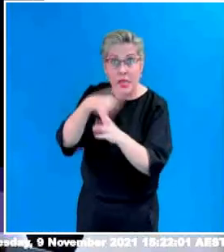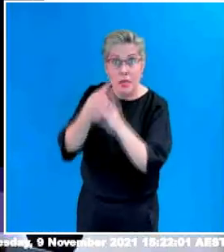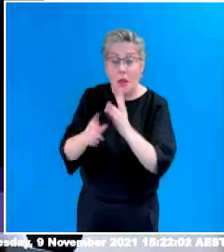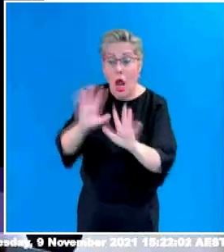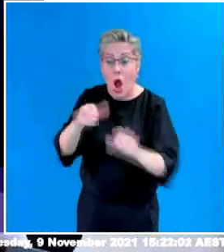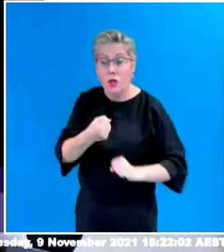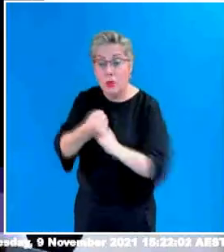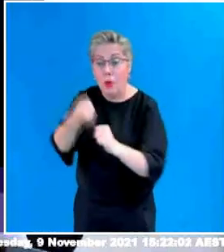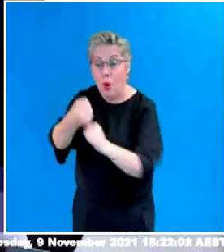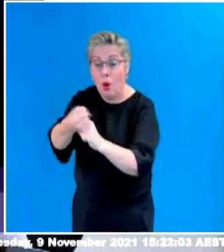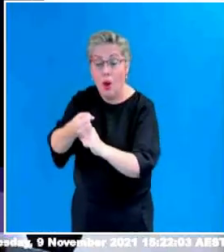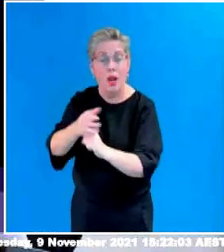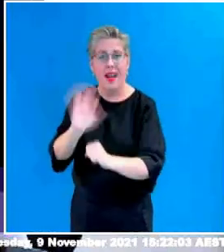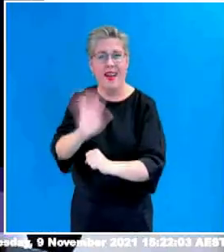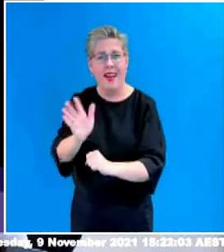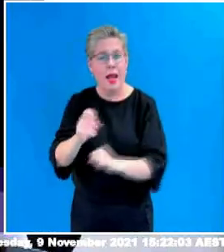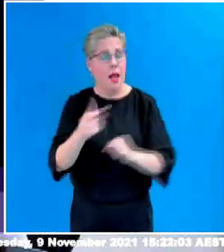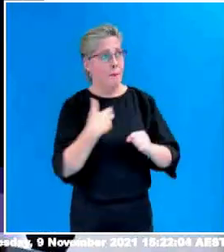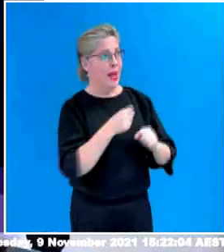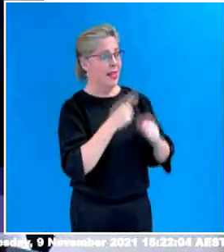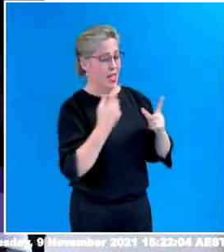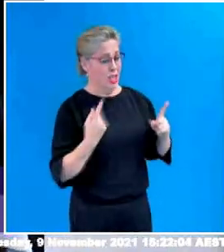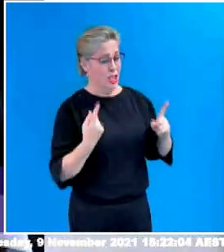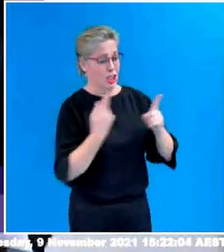Ms Kayess will tell me if I'm wrong in that.